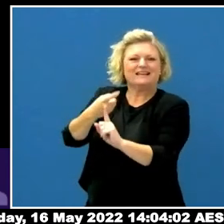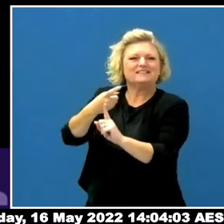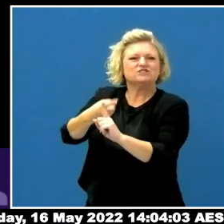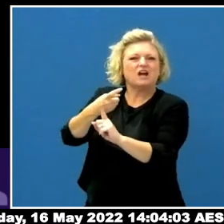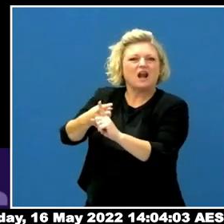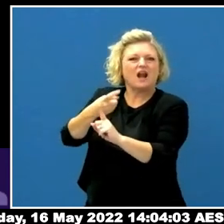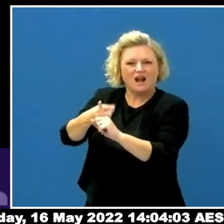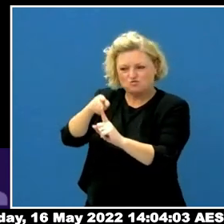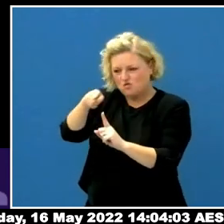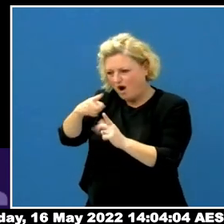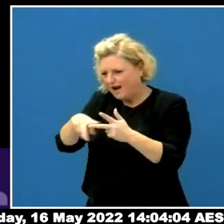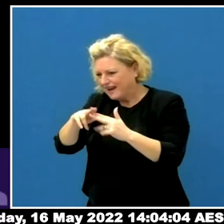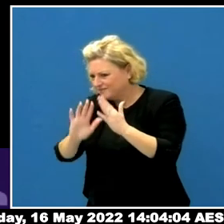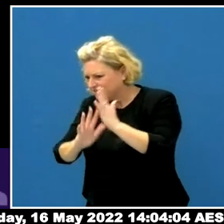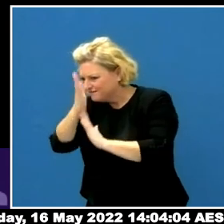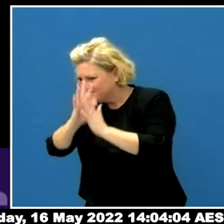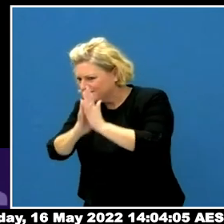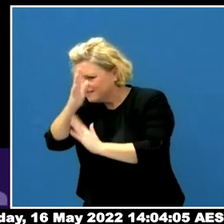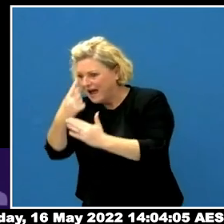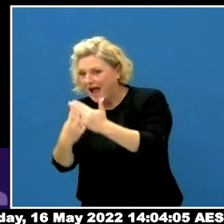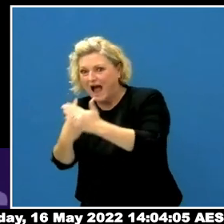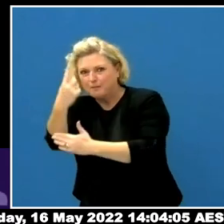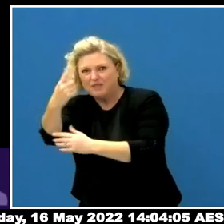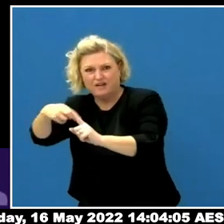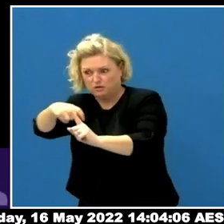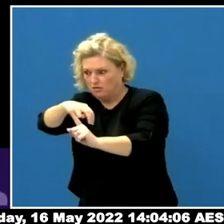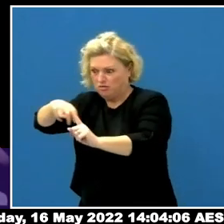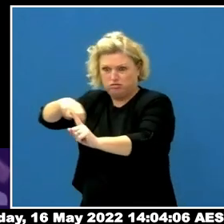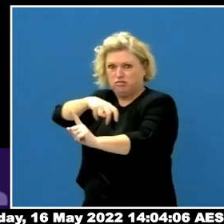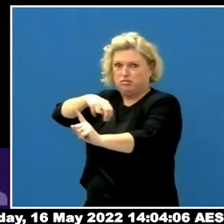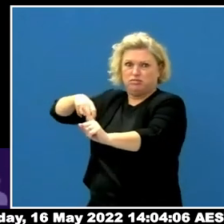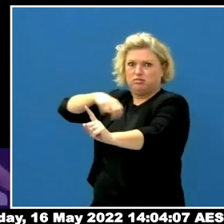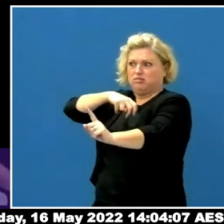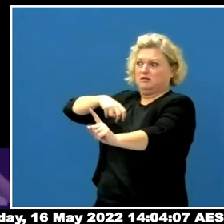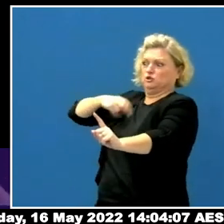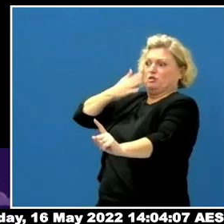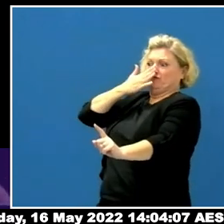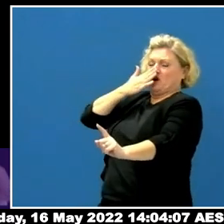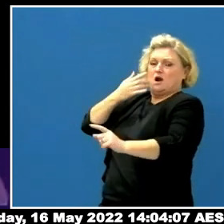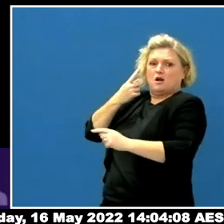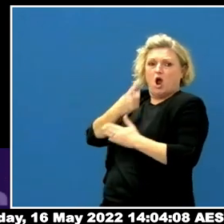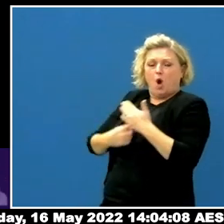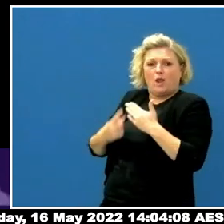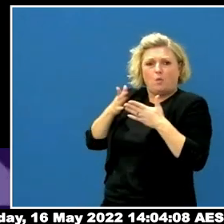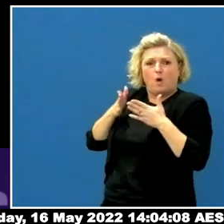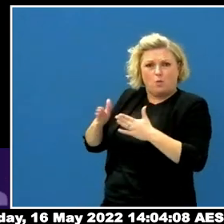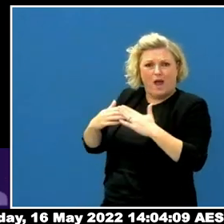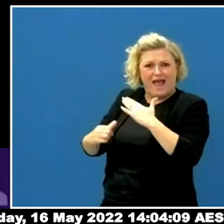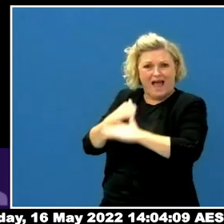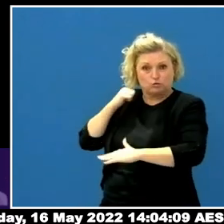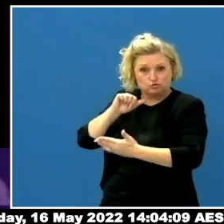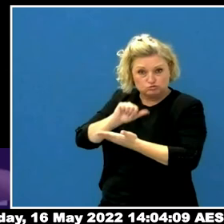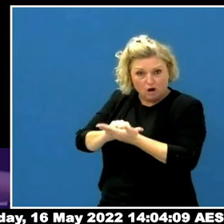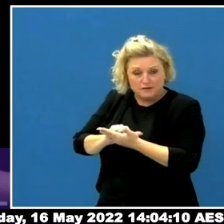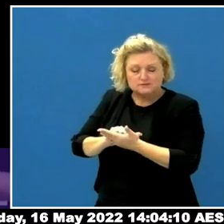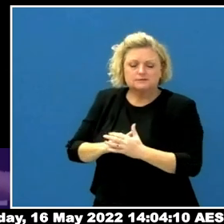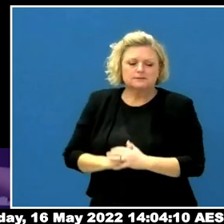Yes. MR FOGARTY: Had you expressed this yourself with anyone at Afford prior to this email with the Support Coordinator?